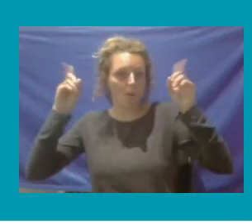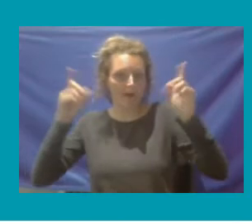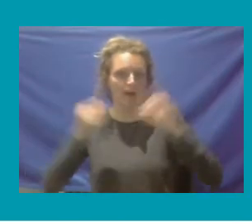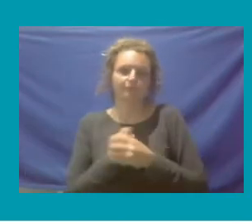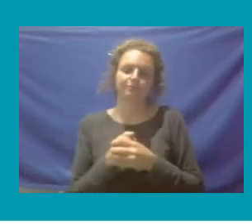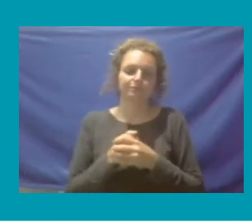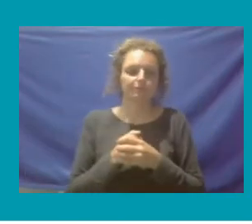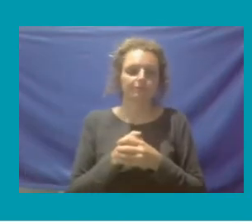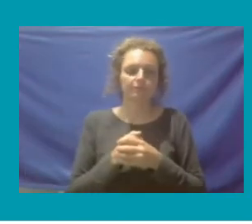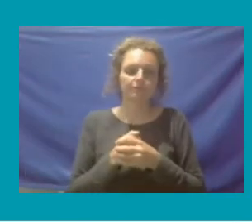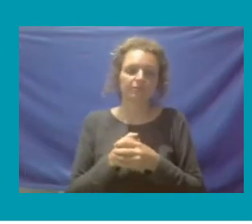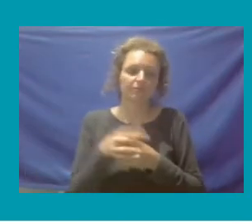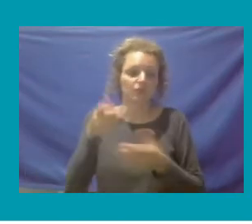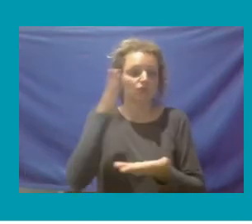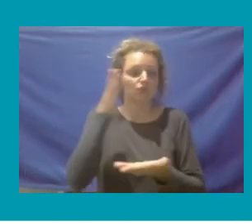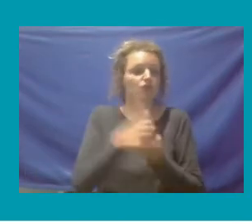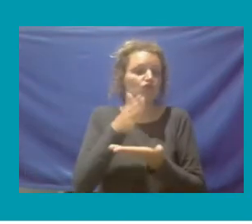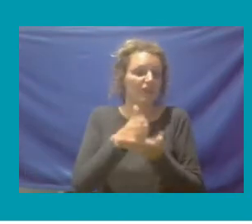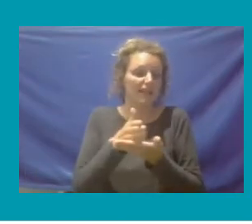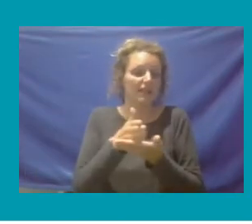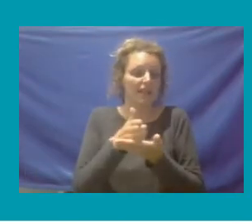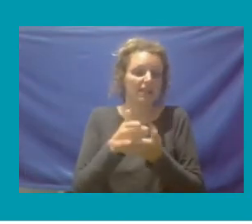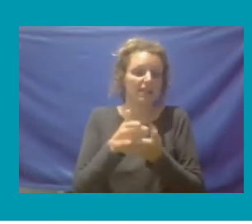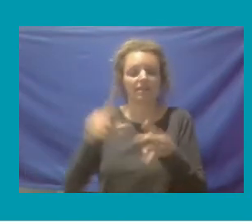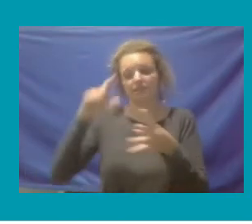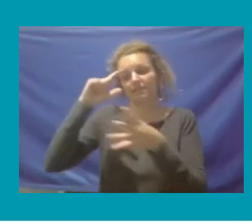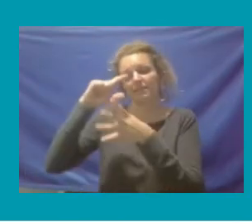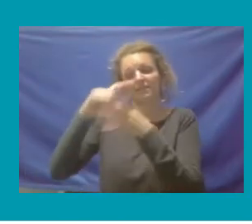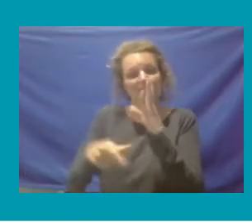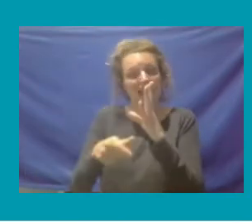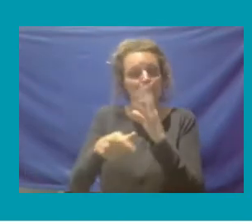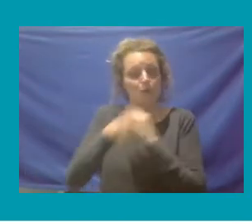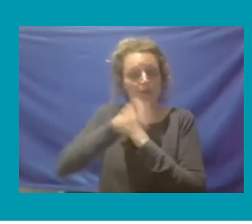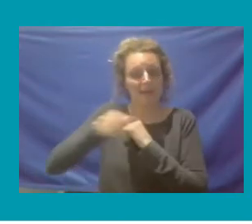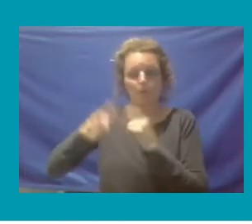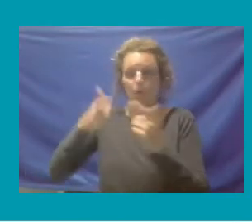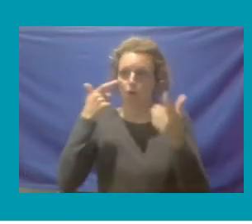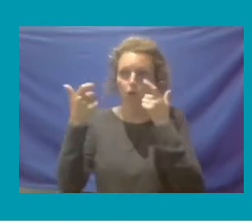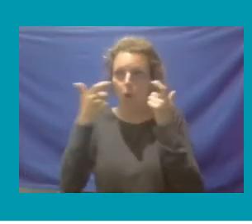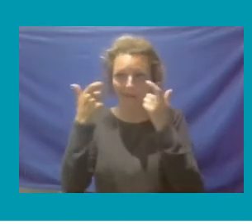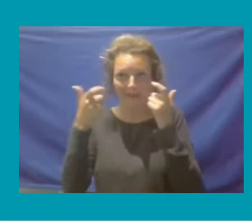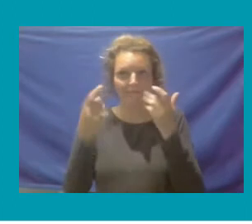people looking for new or better work. And what was the Eureka moment for you